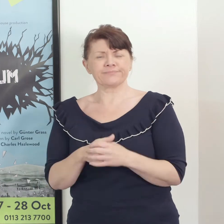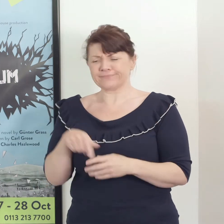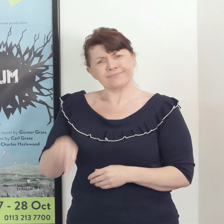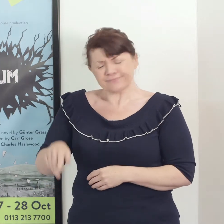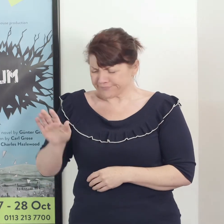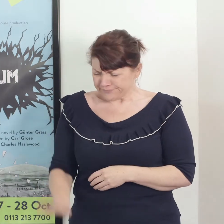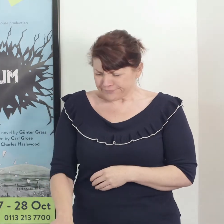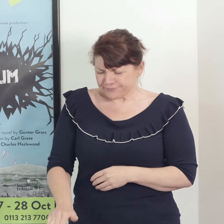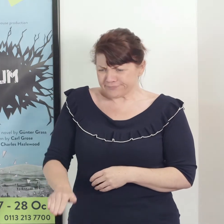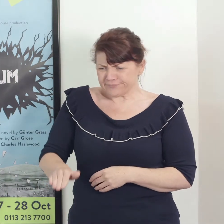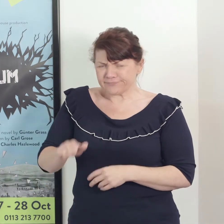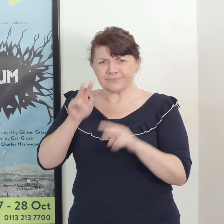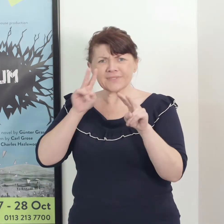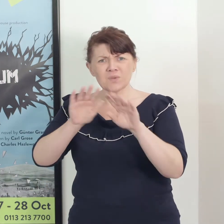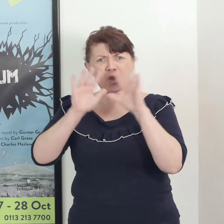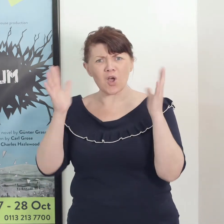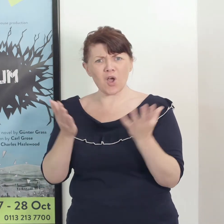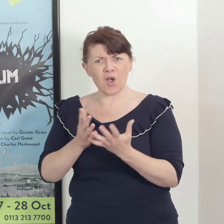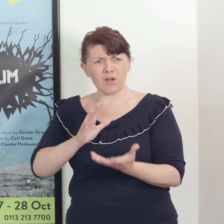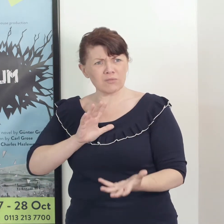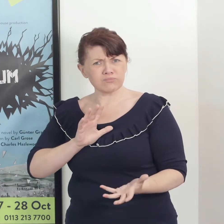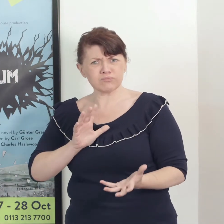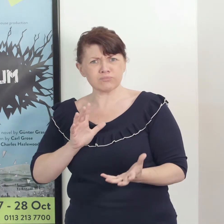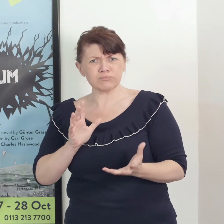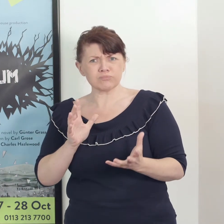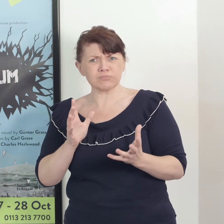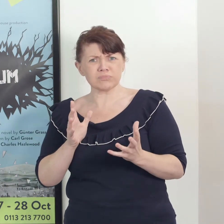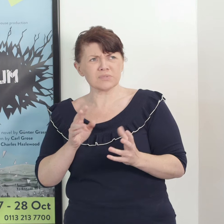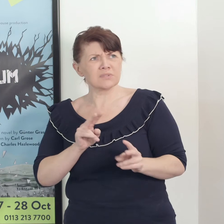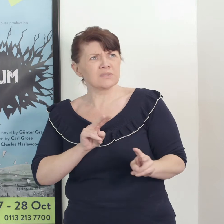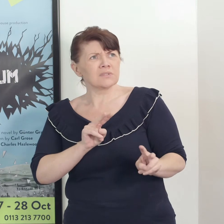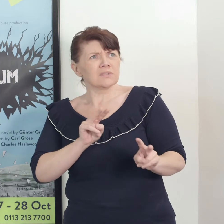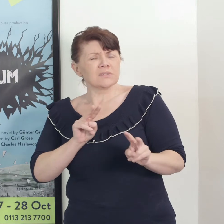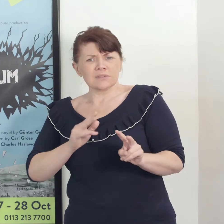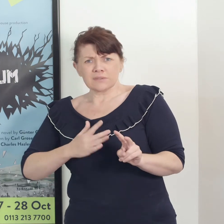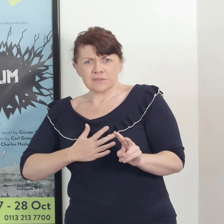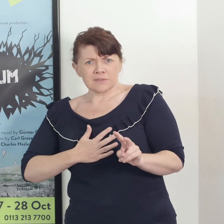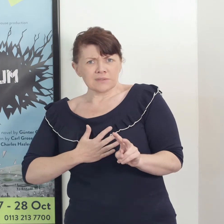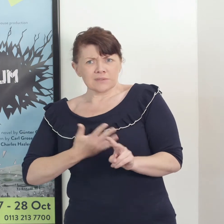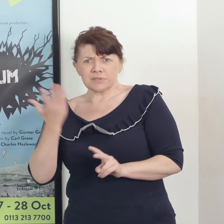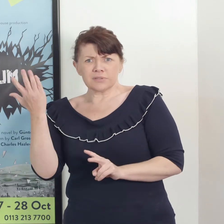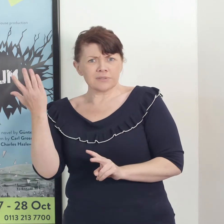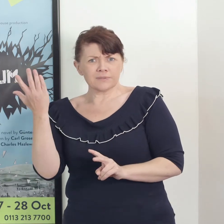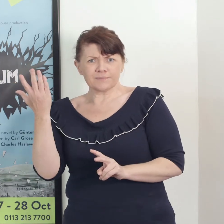He grew up to see the world change into one he didn't like